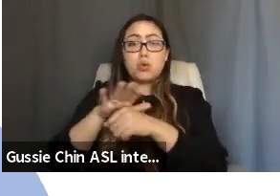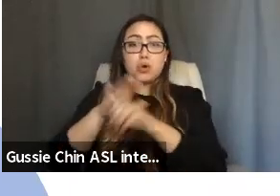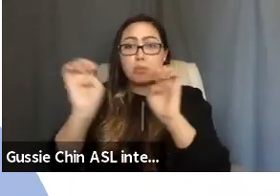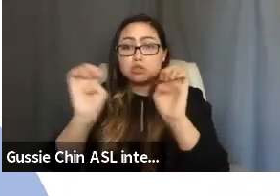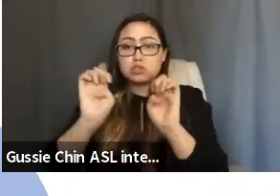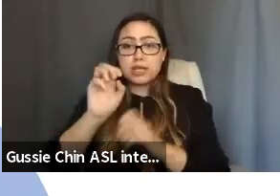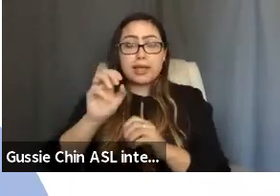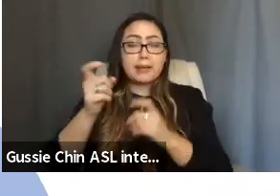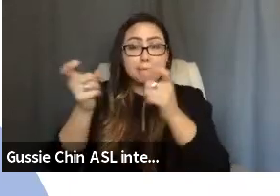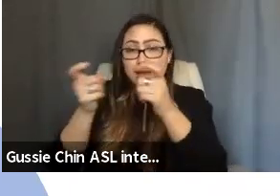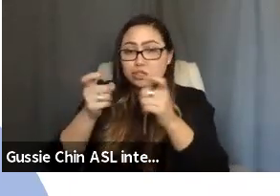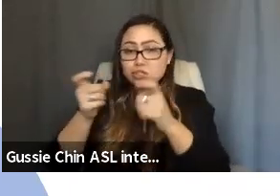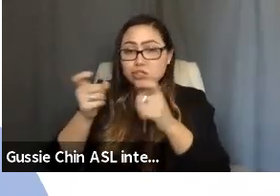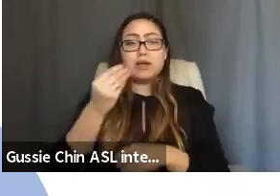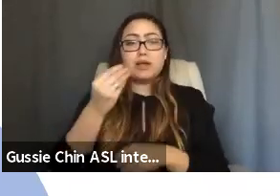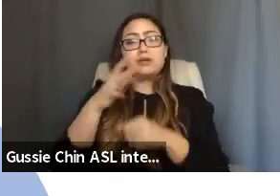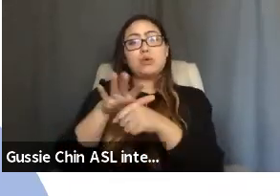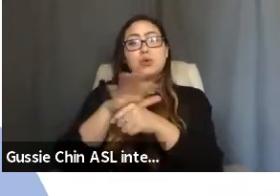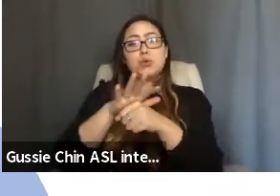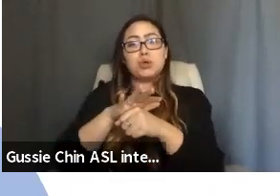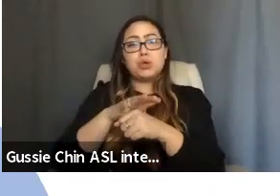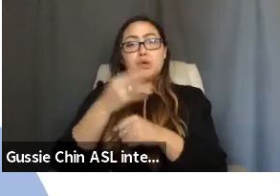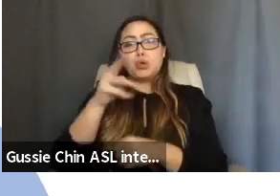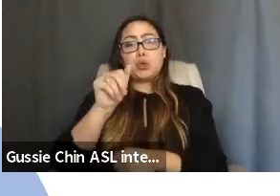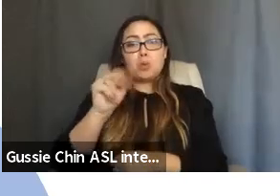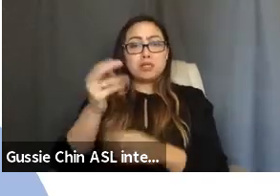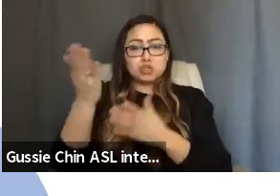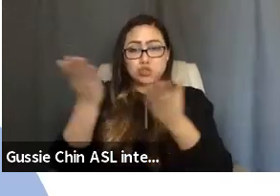one really kind of amazing thing that came out of this year is our partnerships have